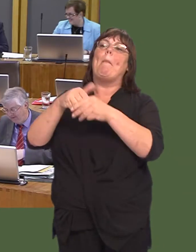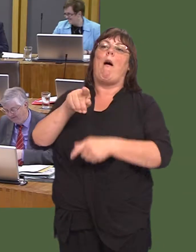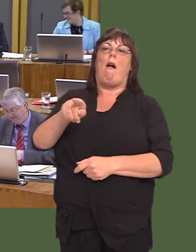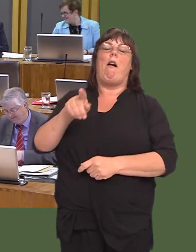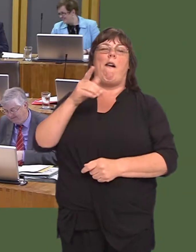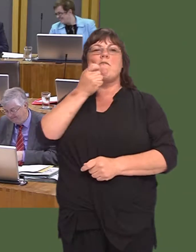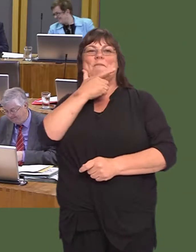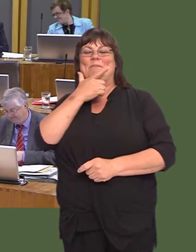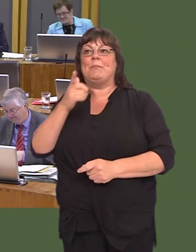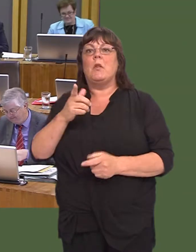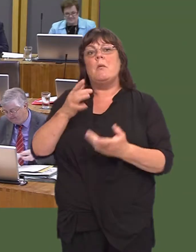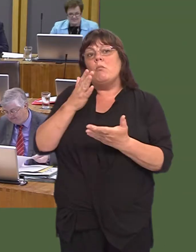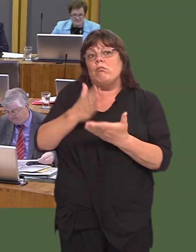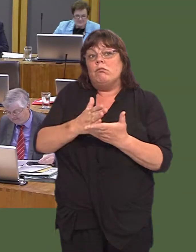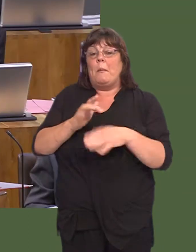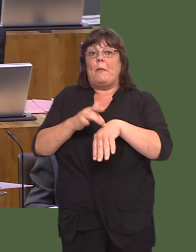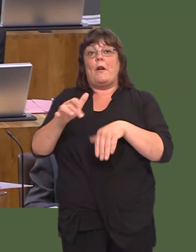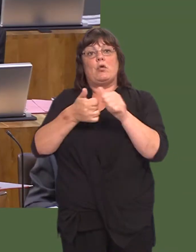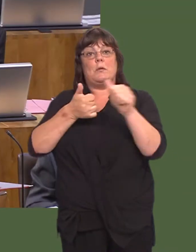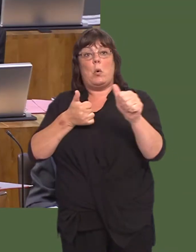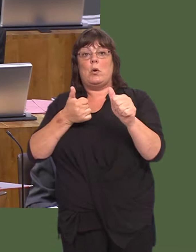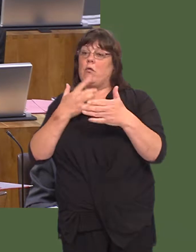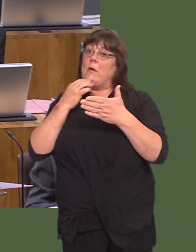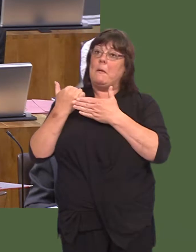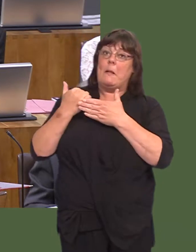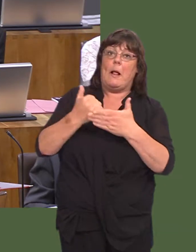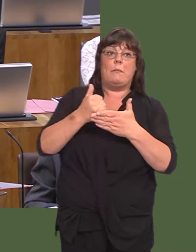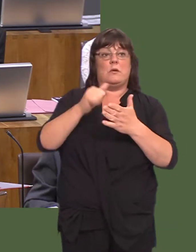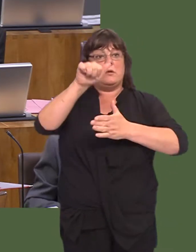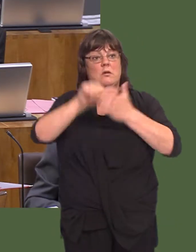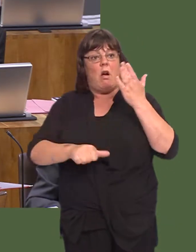But, it is true to say that professional sport is a hugely important economic catalyst.